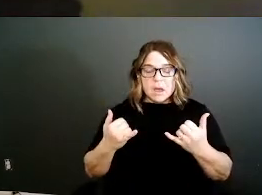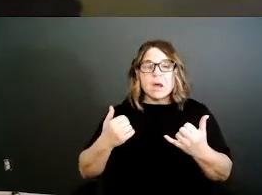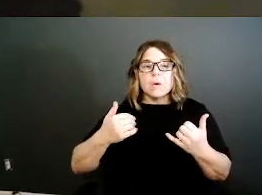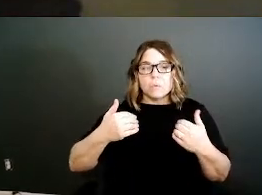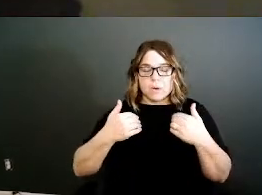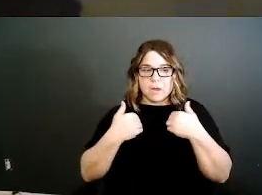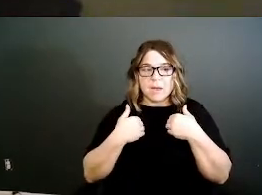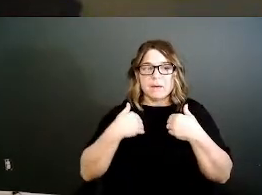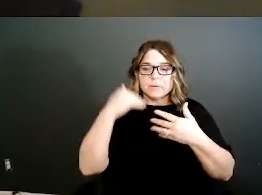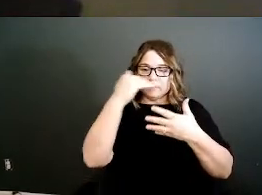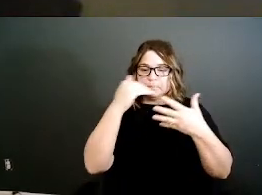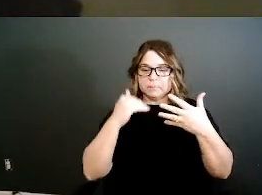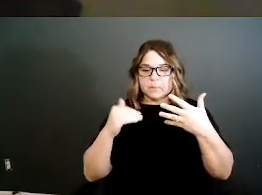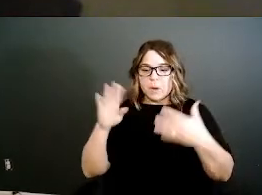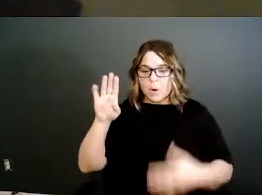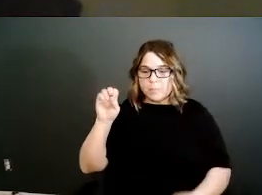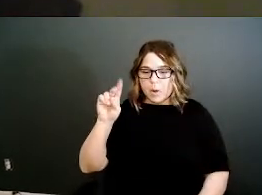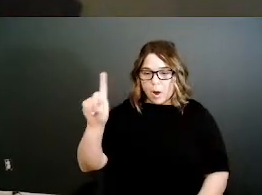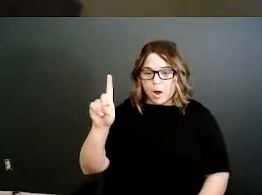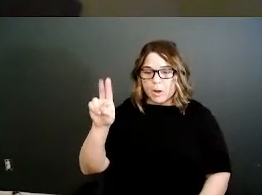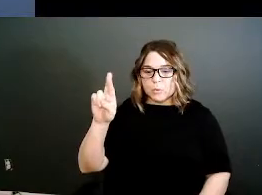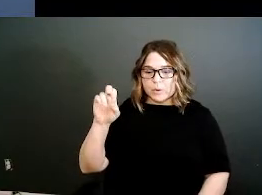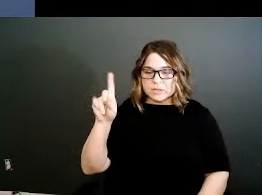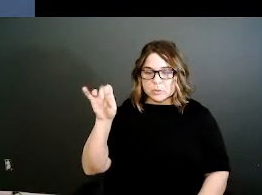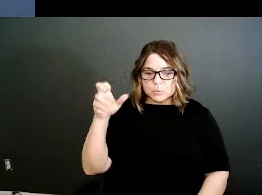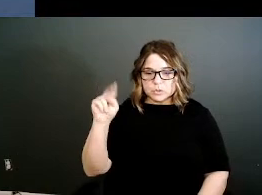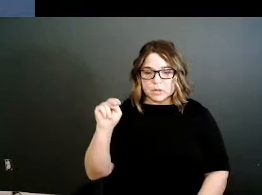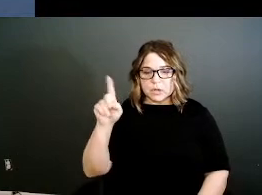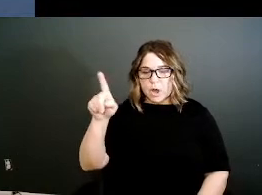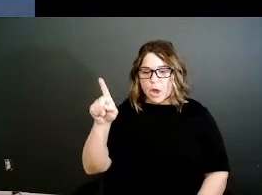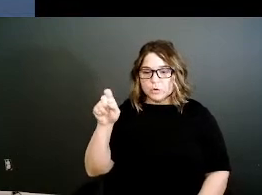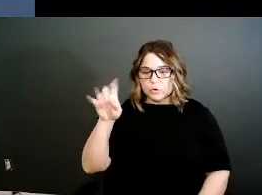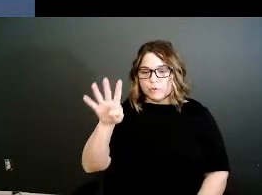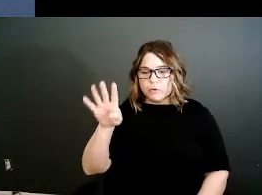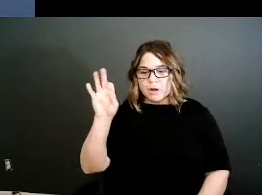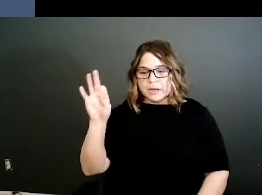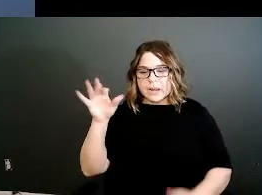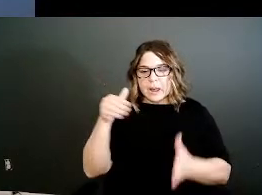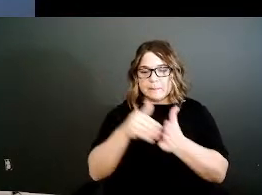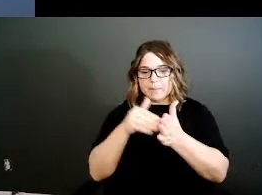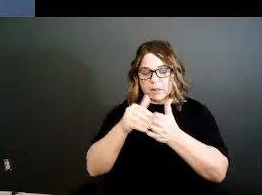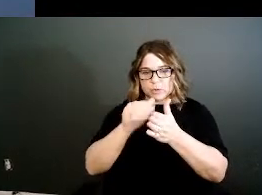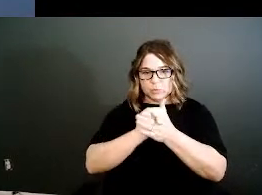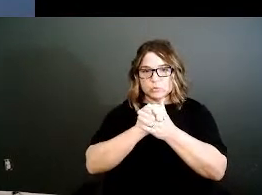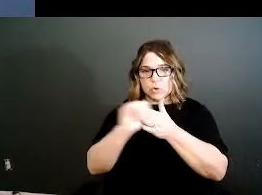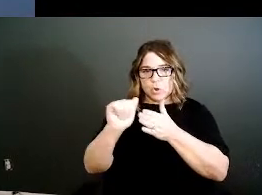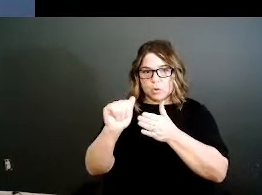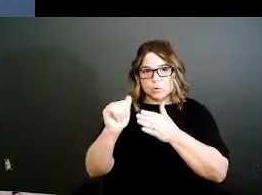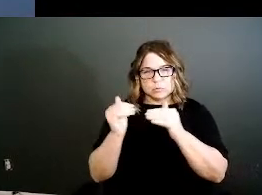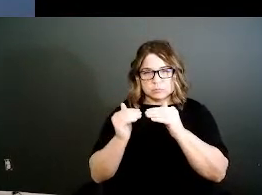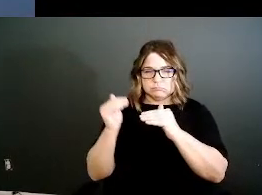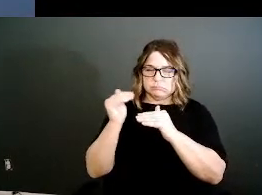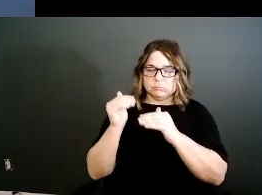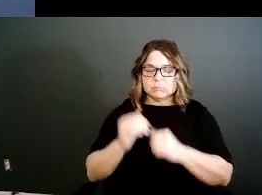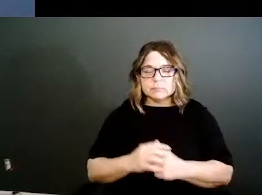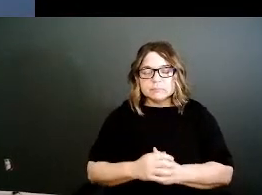INDEBTEDNESS AND ISSUE BONDS FOR THOSE SPECIFIC PURPOSES. THAT WILL BE TIED TO THE APPROVED 2022 CAPITAL IMPROVEMENT PROGRAM.